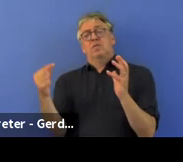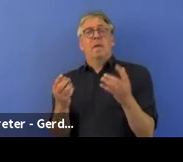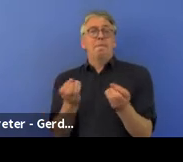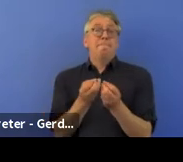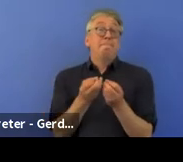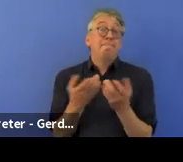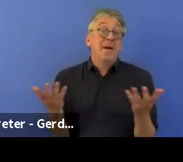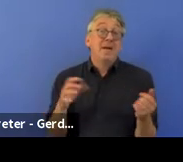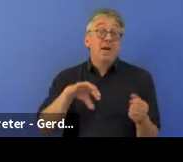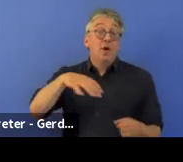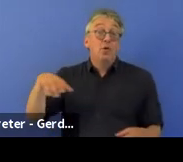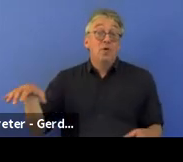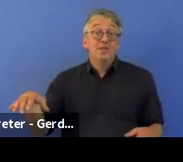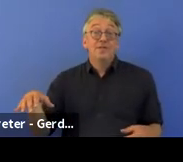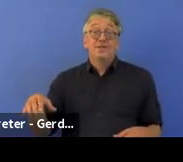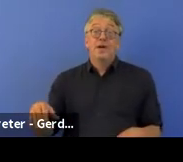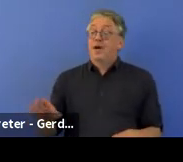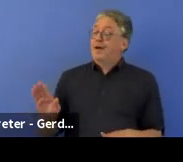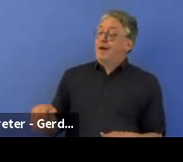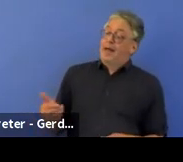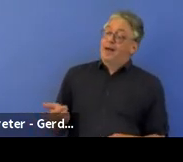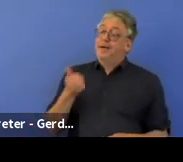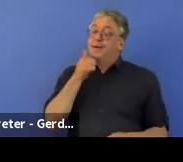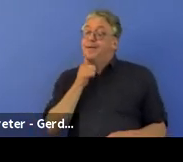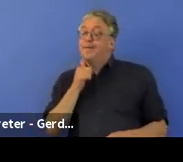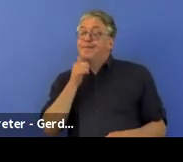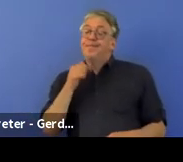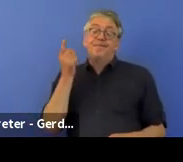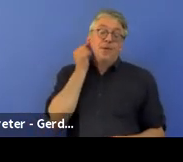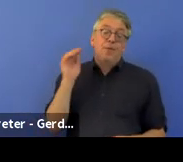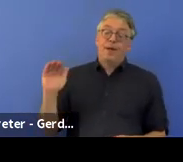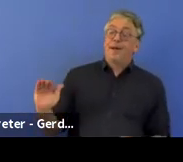different story. Girls in general have faced many